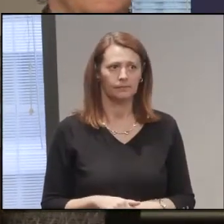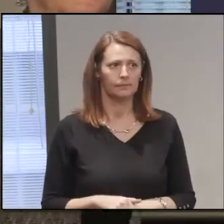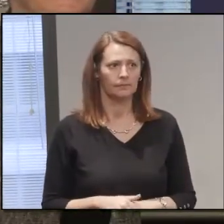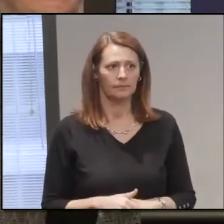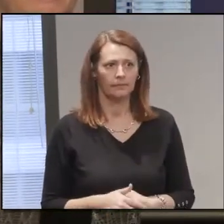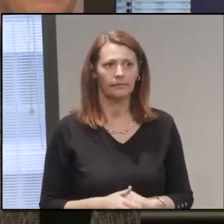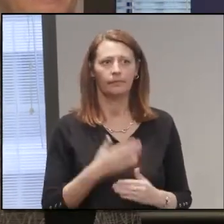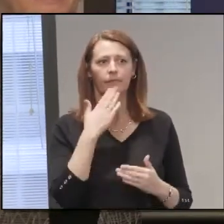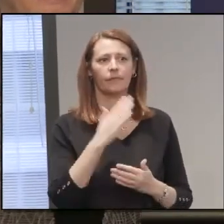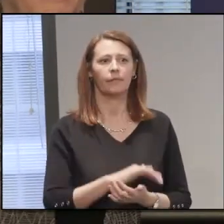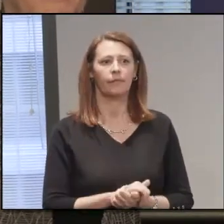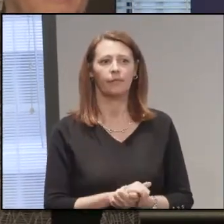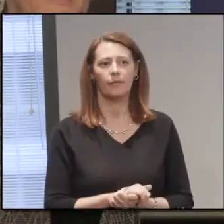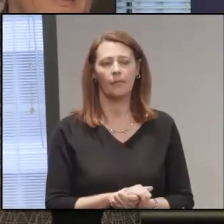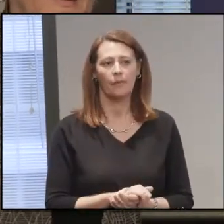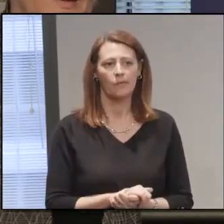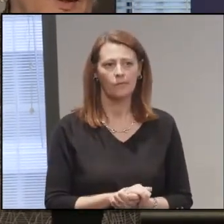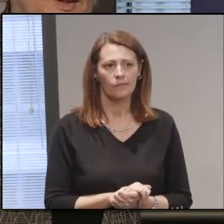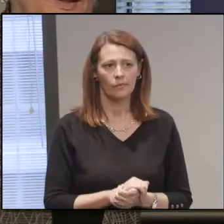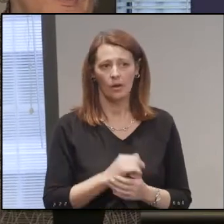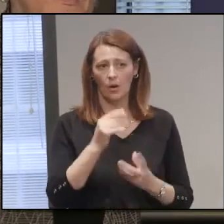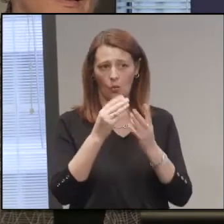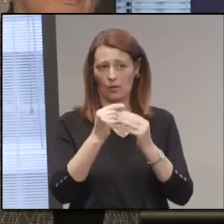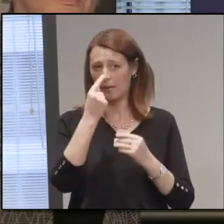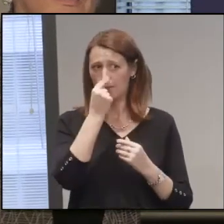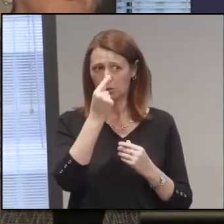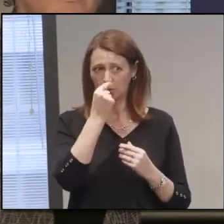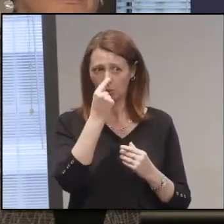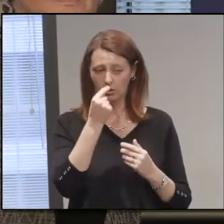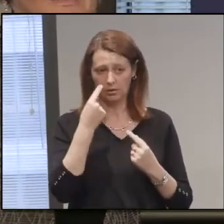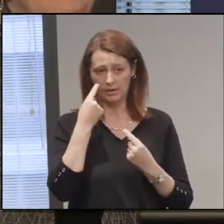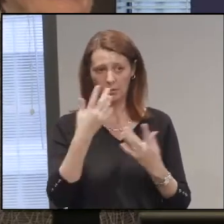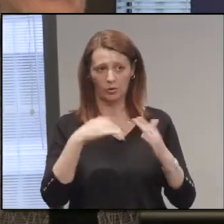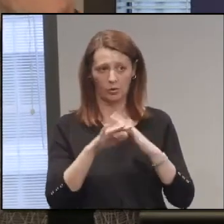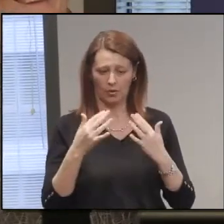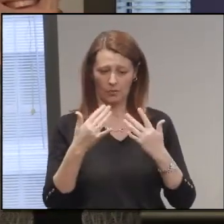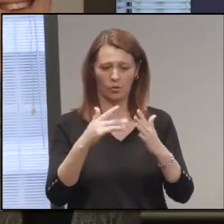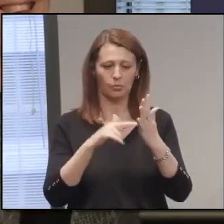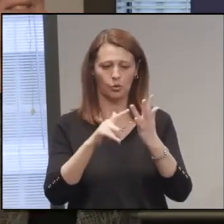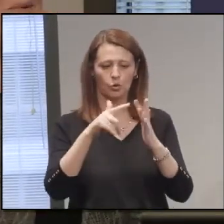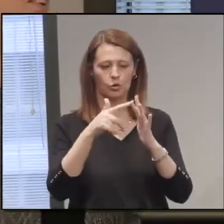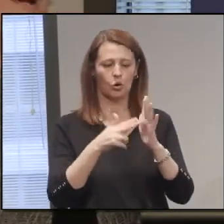Thank you, in view of the possible exposure to multiple toxins and pollutants,